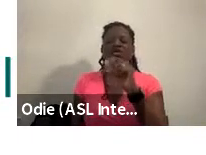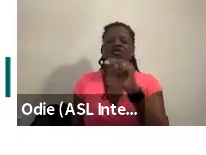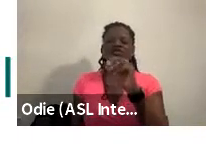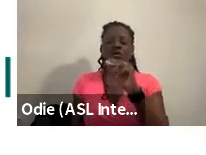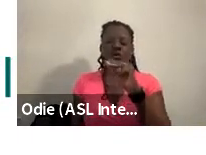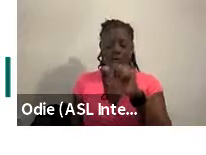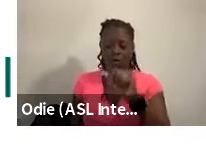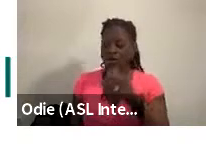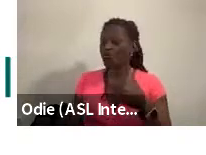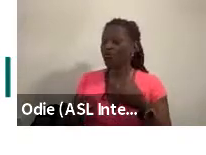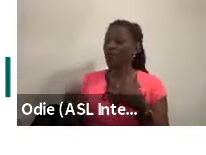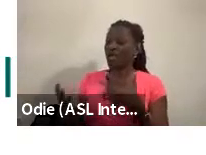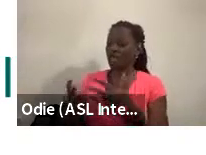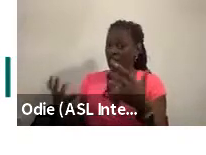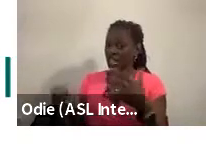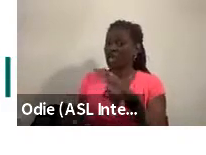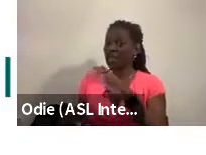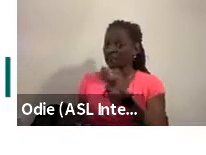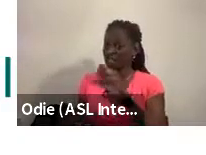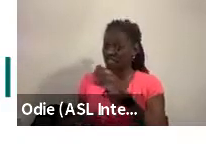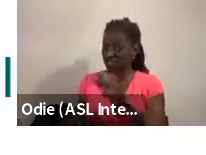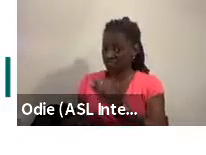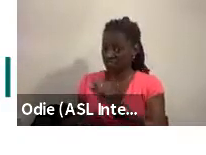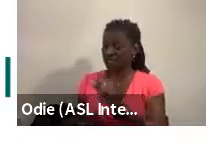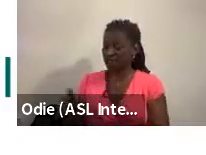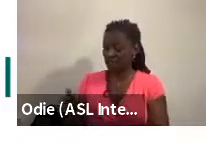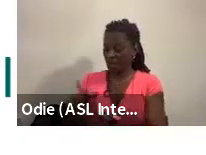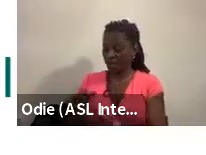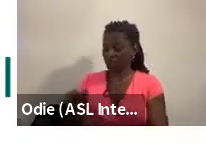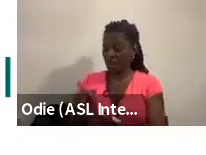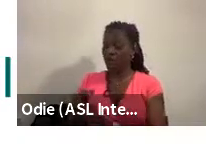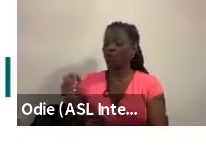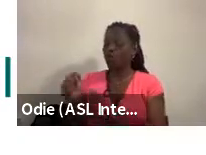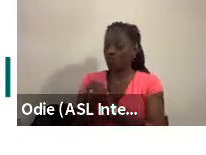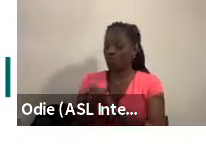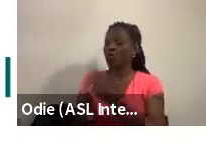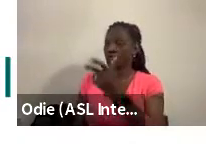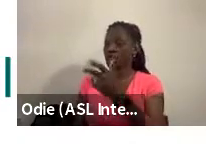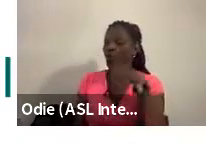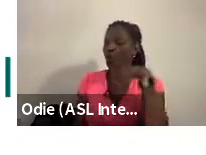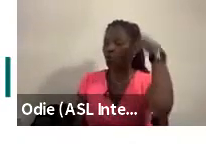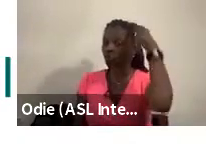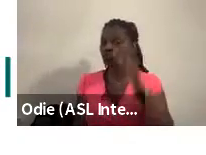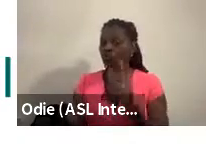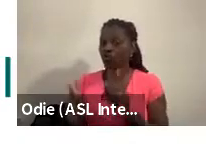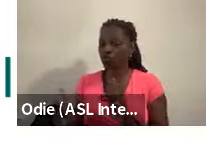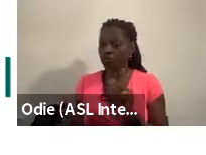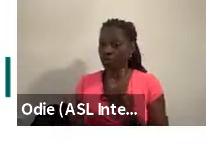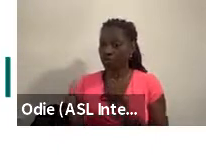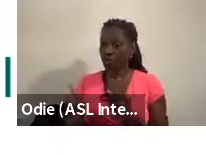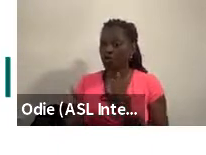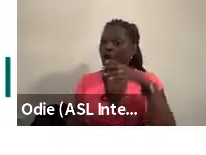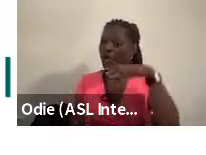within senior residential care, over a thousand of those among residents. And we know that older adults, especially